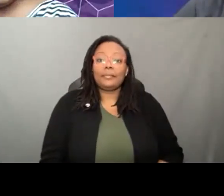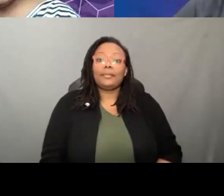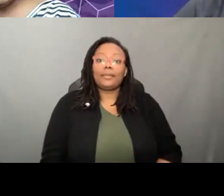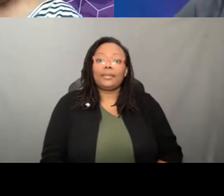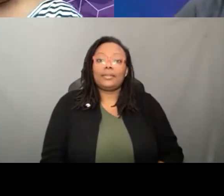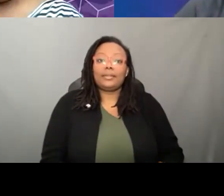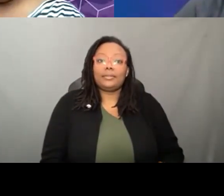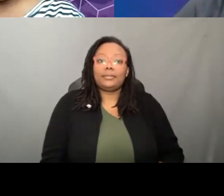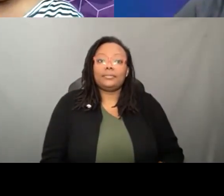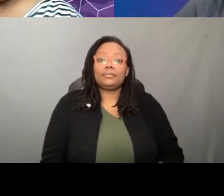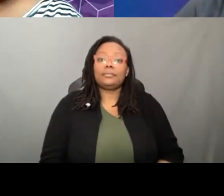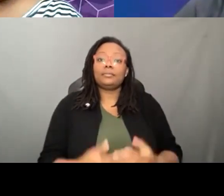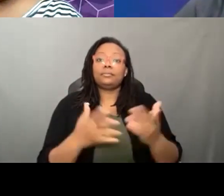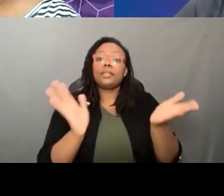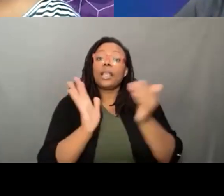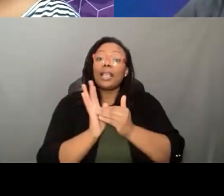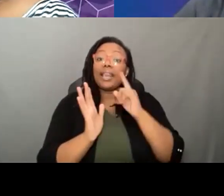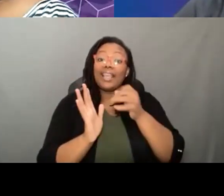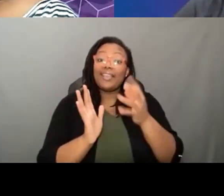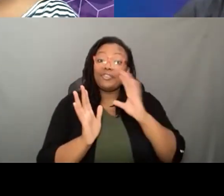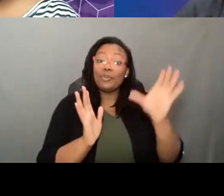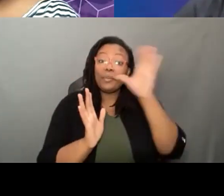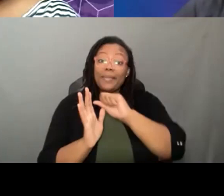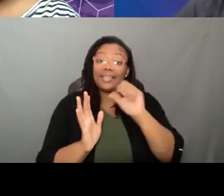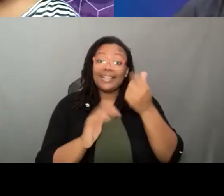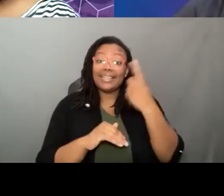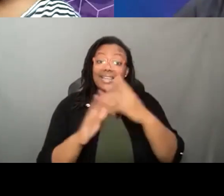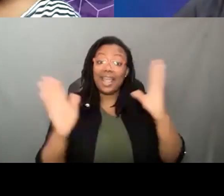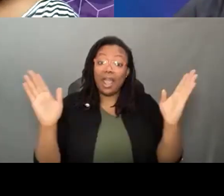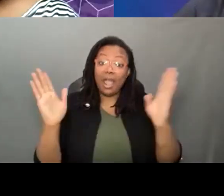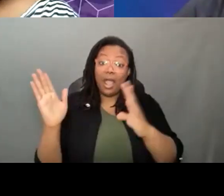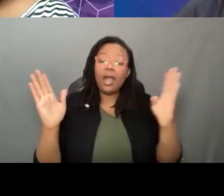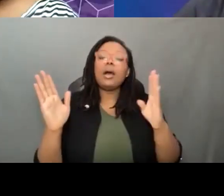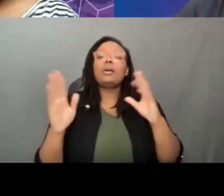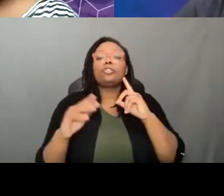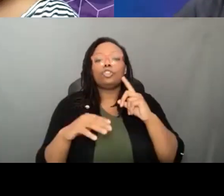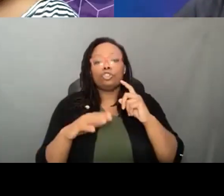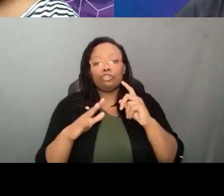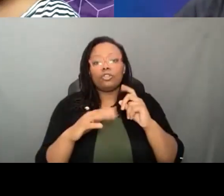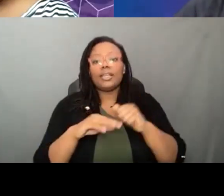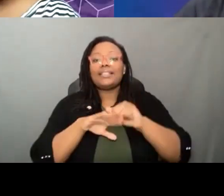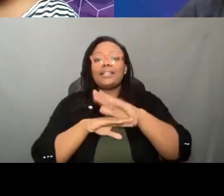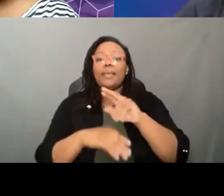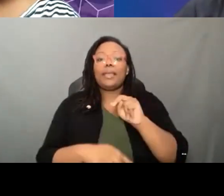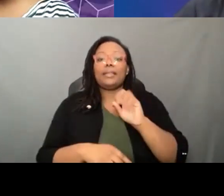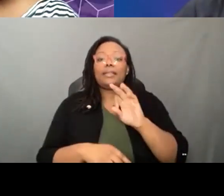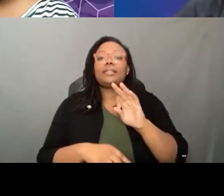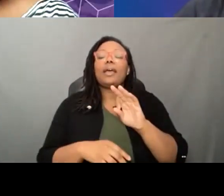And again, if you miss that 10-day window, you can then create and submit the NSF-approved, no-cost extension.